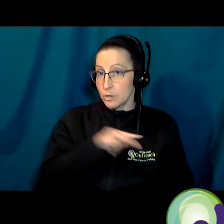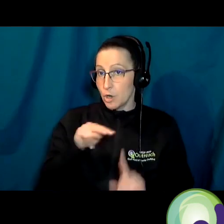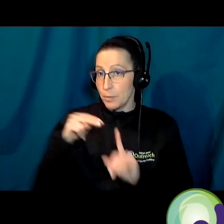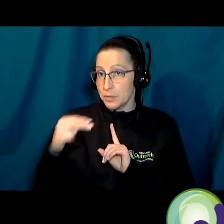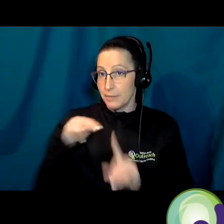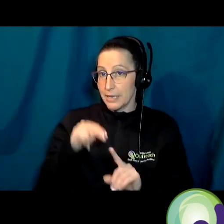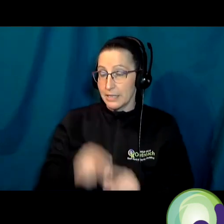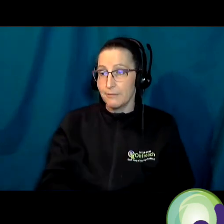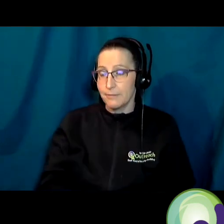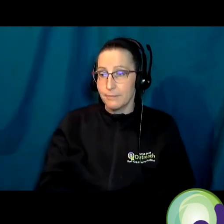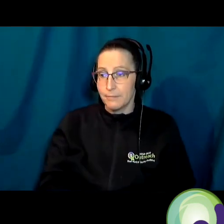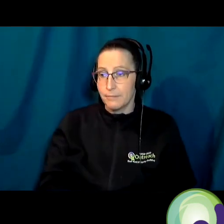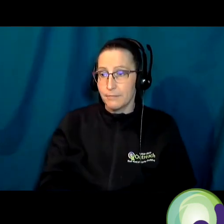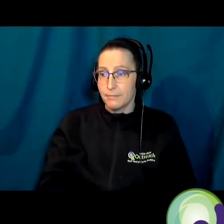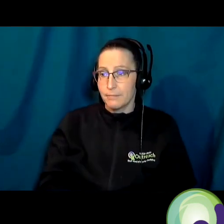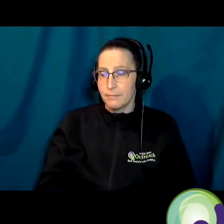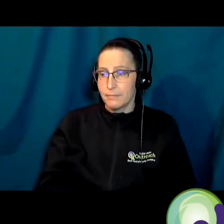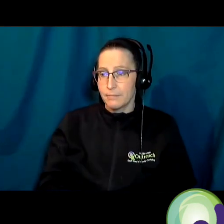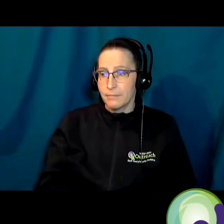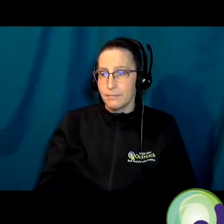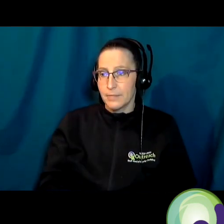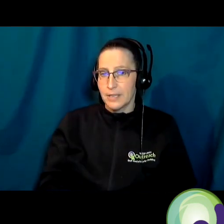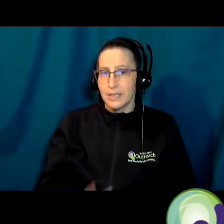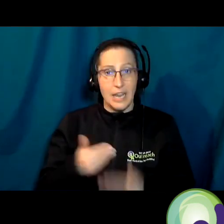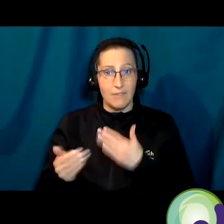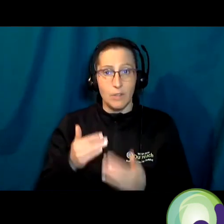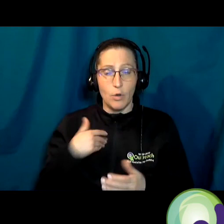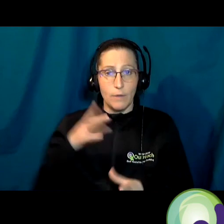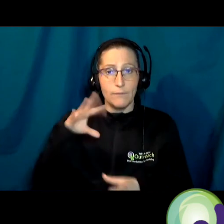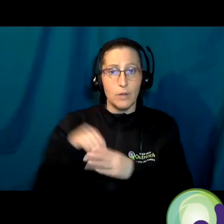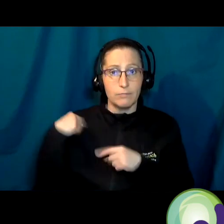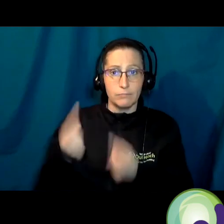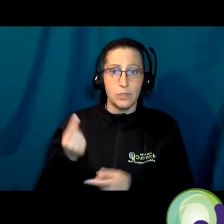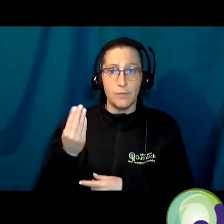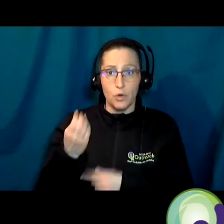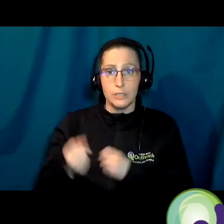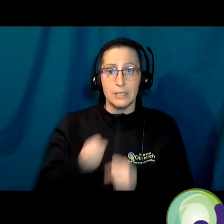even though I've been in my role for about 14 years, there is no mundane.